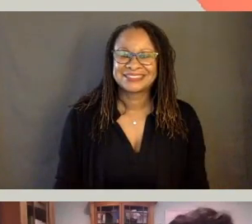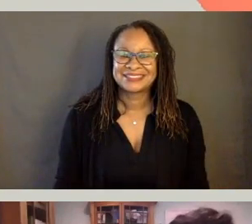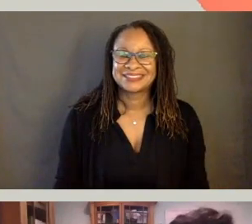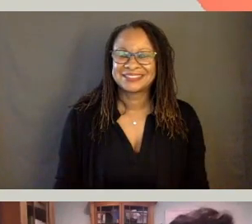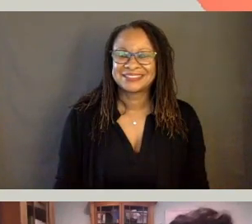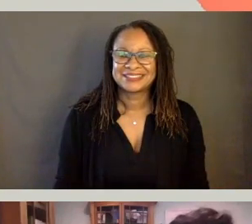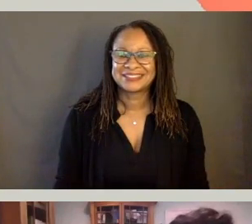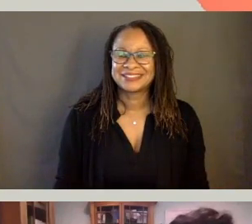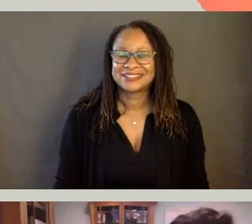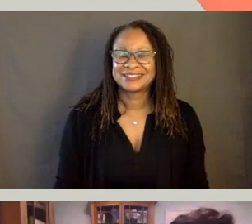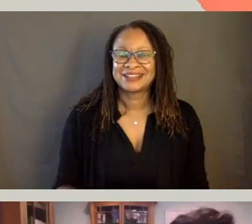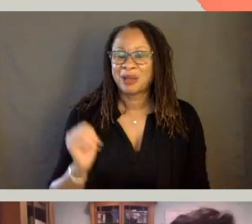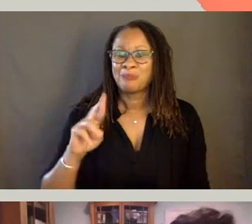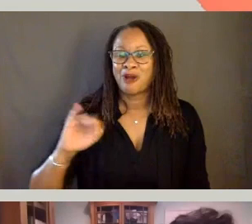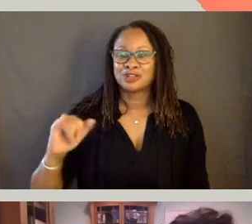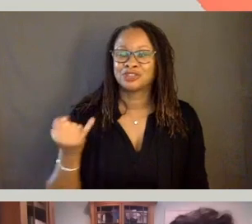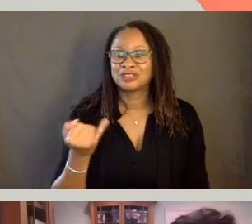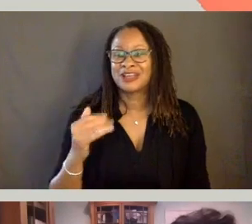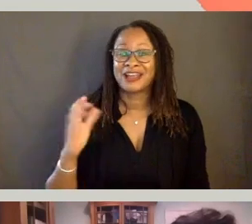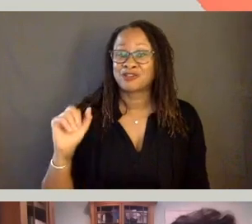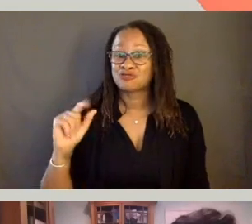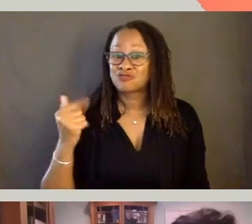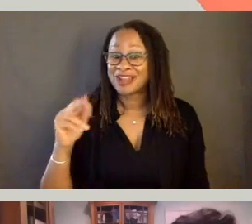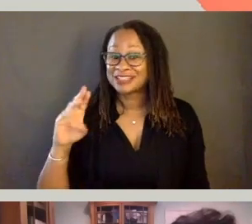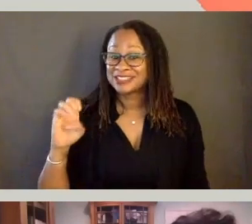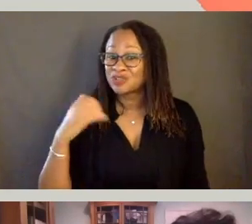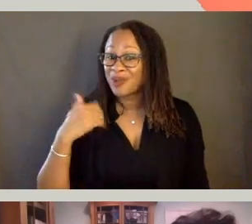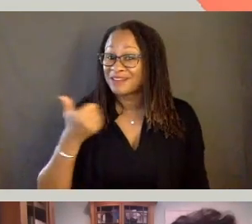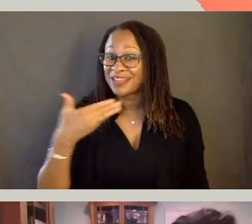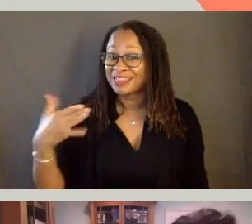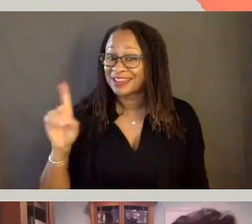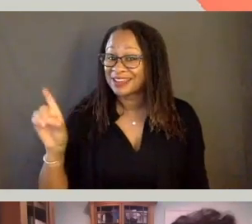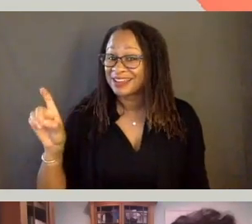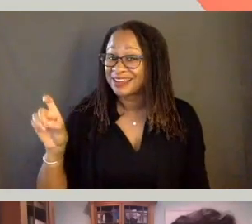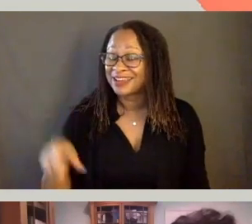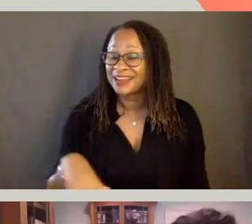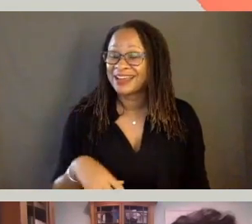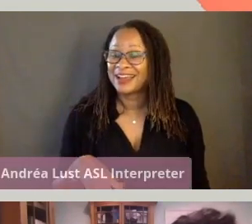Grace do you have anything? I mean, I just, everything Set said like,